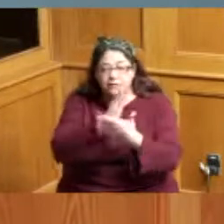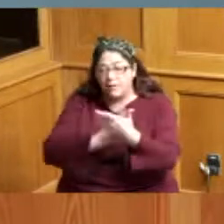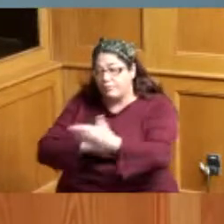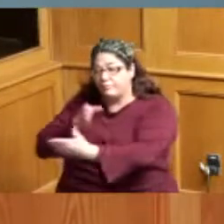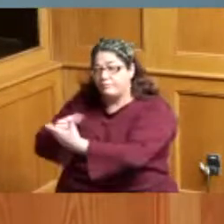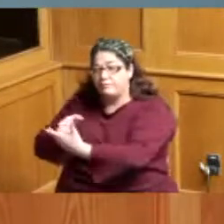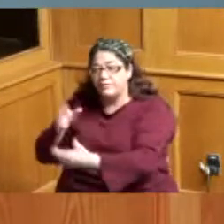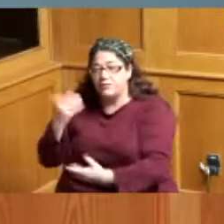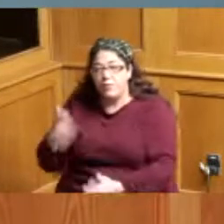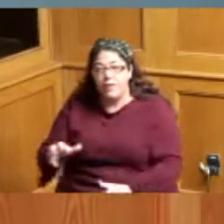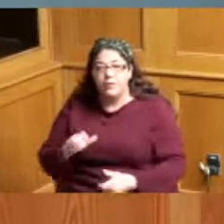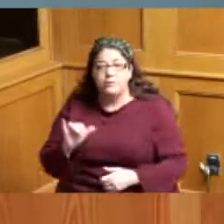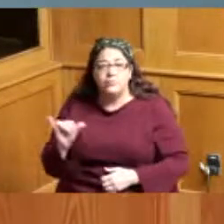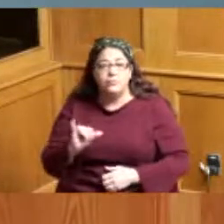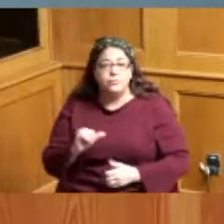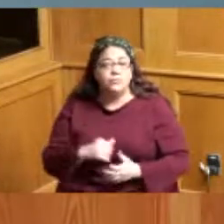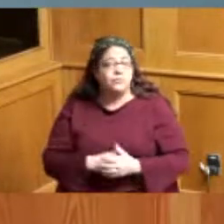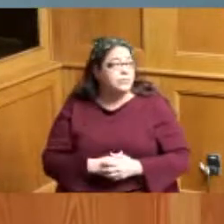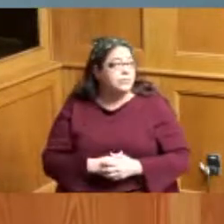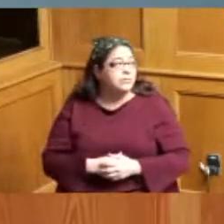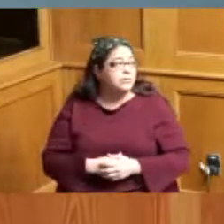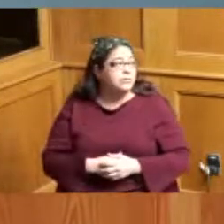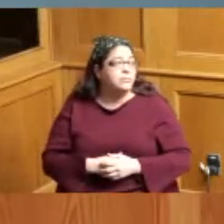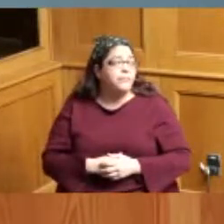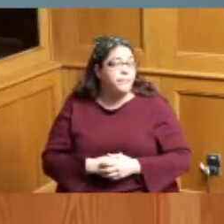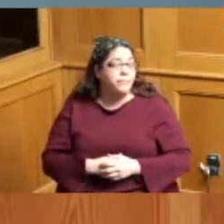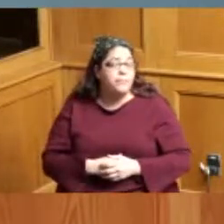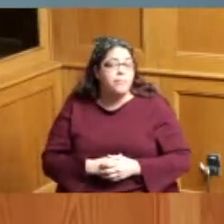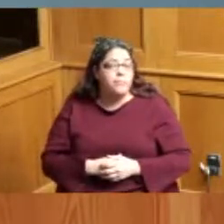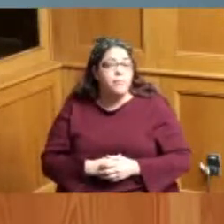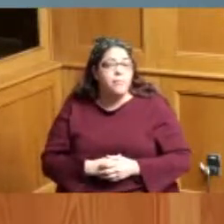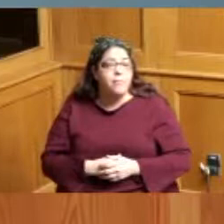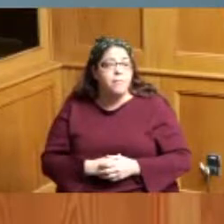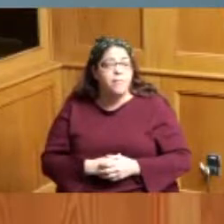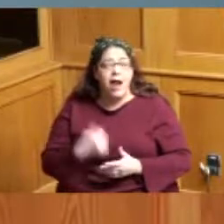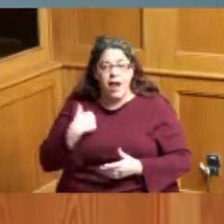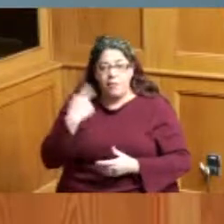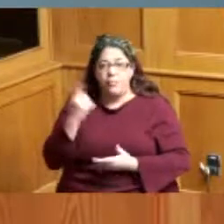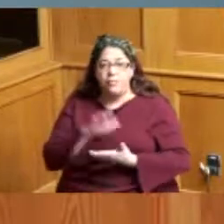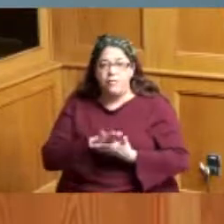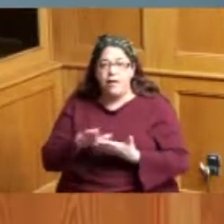Leslie what I have those that are for so I had a little nice note on my desk when I